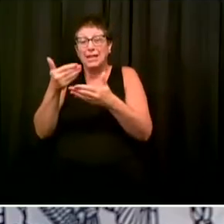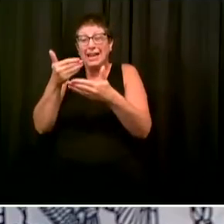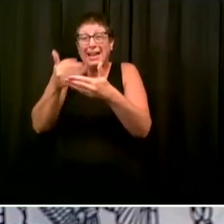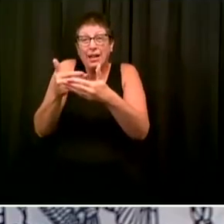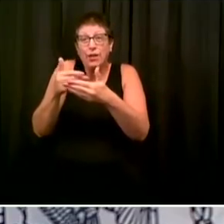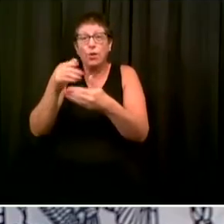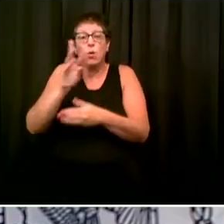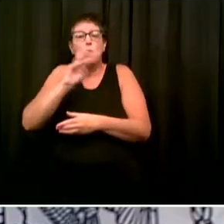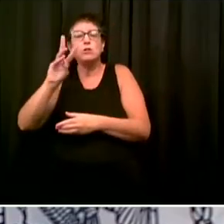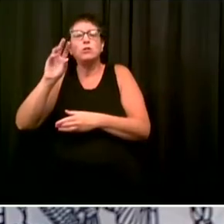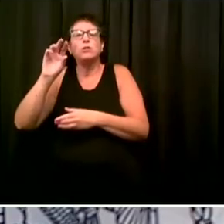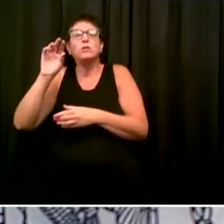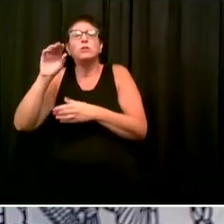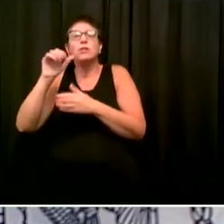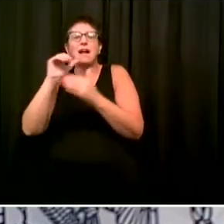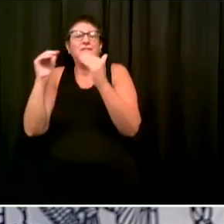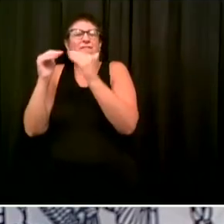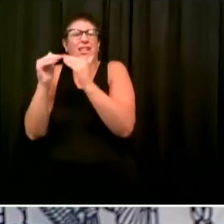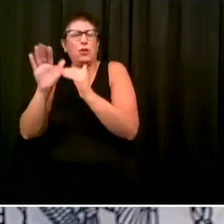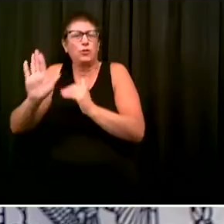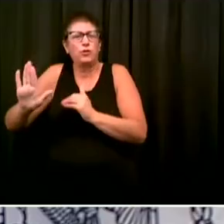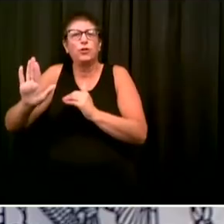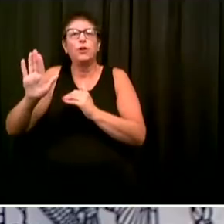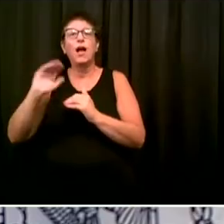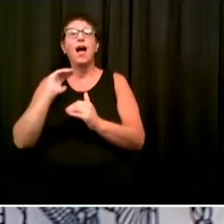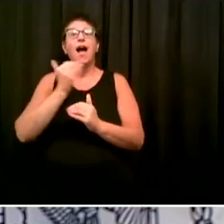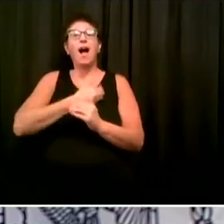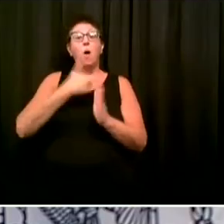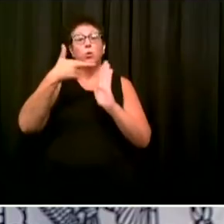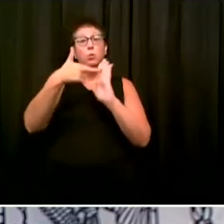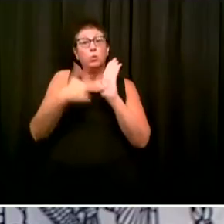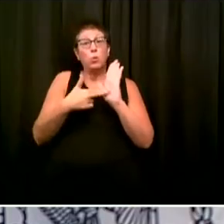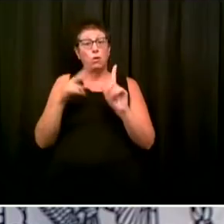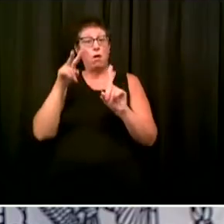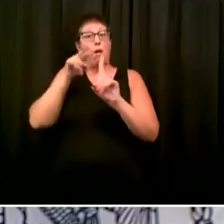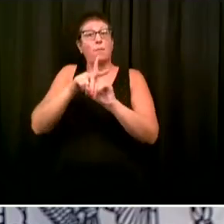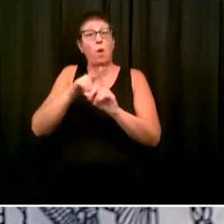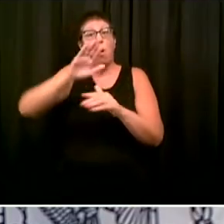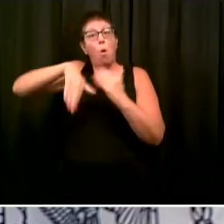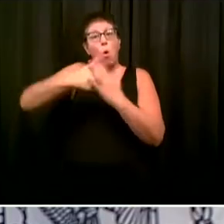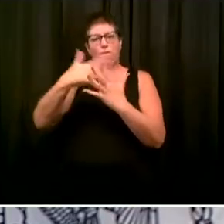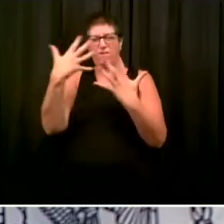WESTCHESTER BORDER, I WOULD ASK IT IN TERMS OF ALL